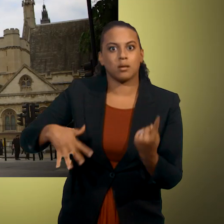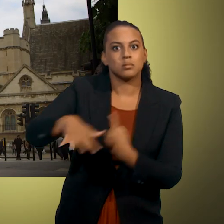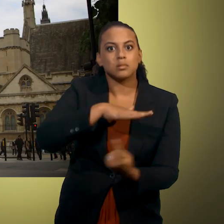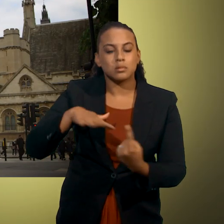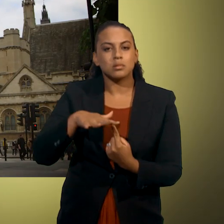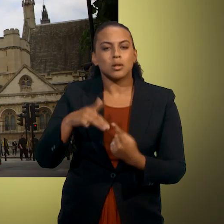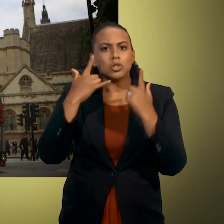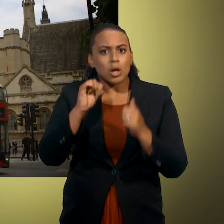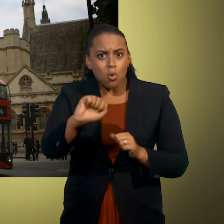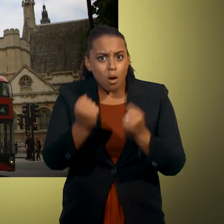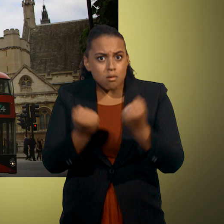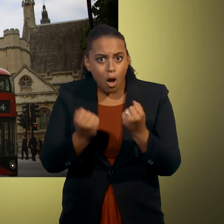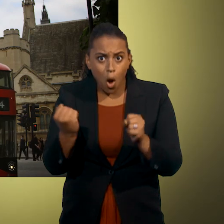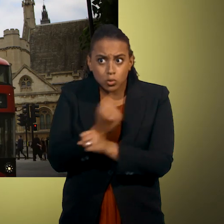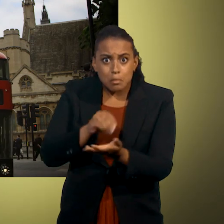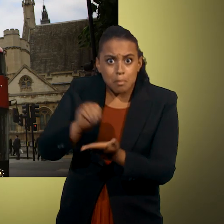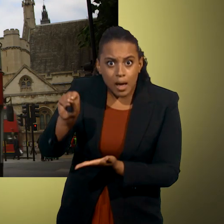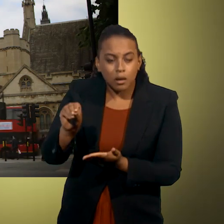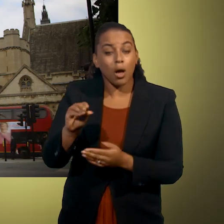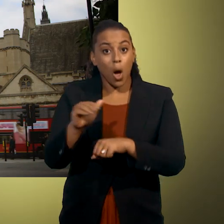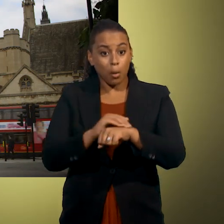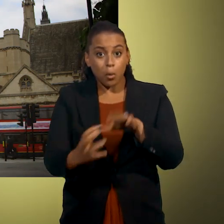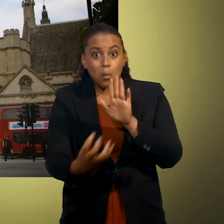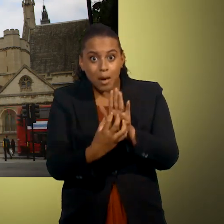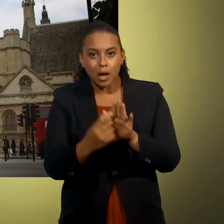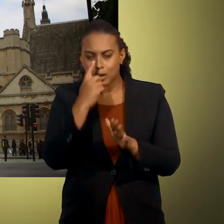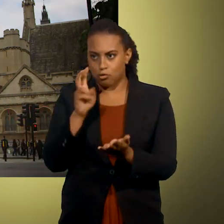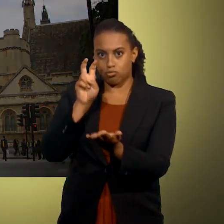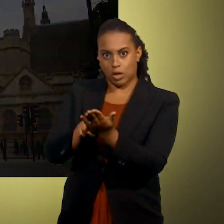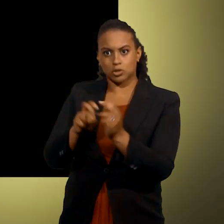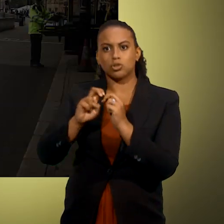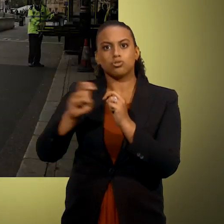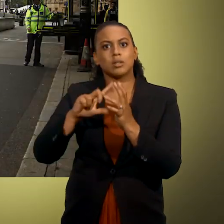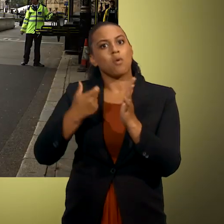Blue Badge holders can register with Transport for London for an exemption from the charge.